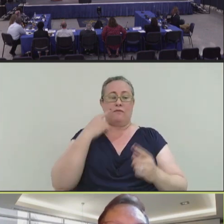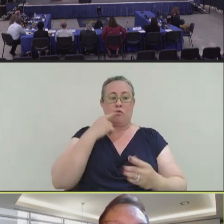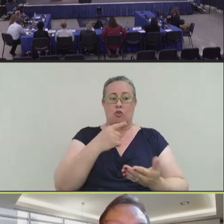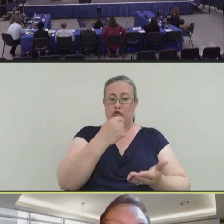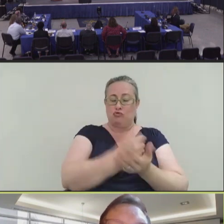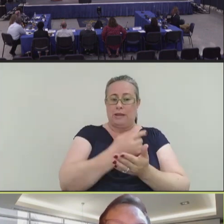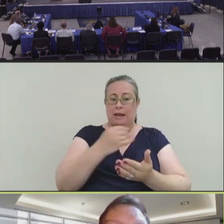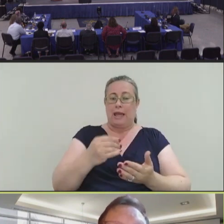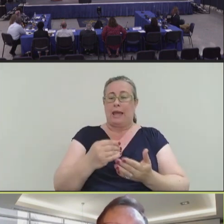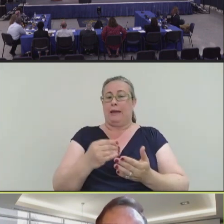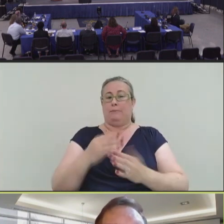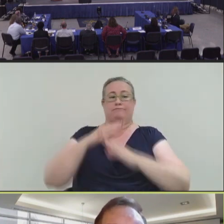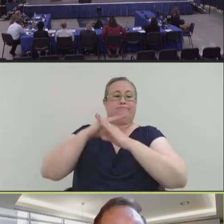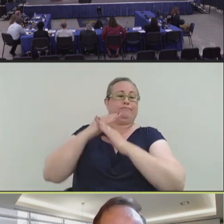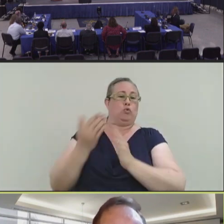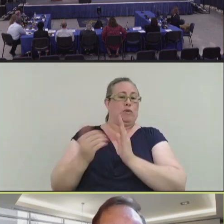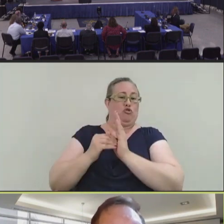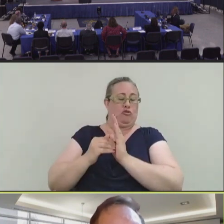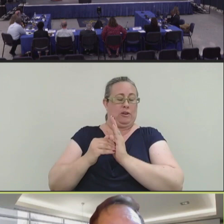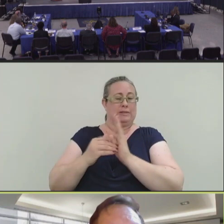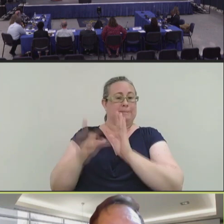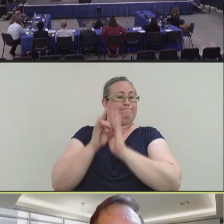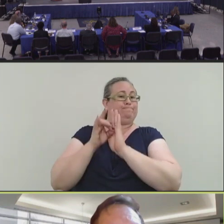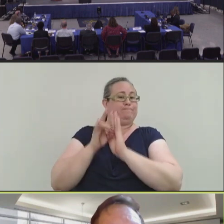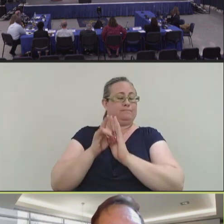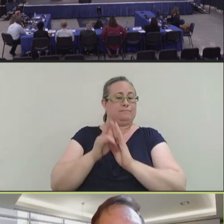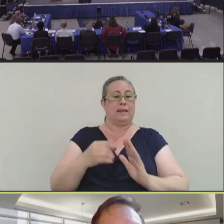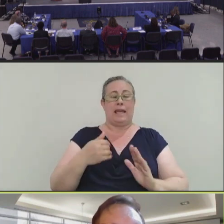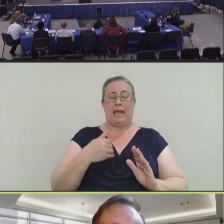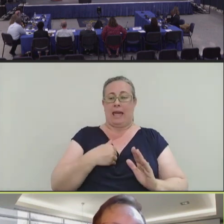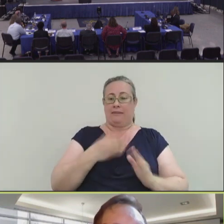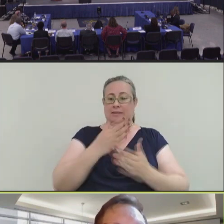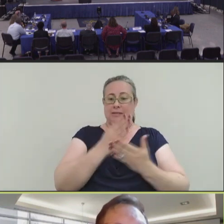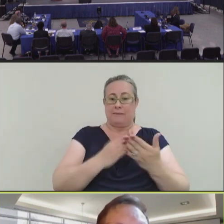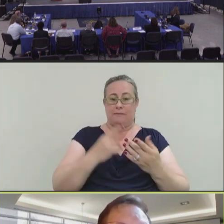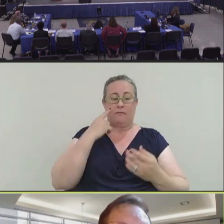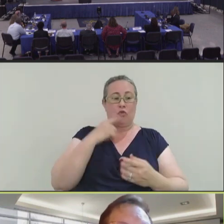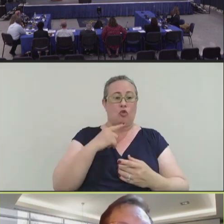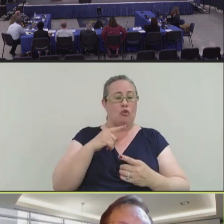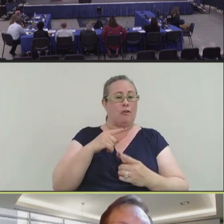recurrence. There are vaccine clinical trials right now to intercept cancer by